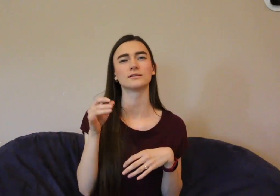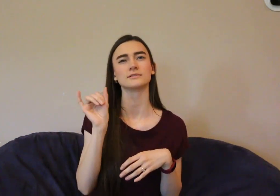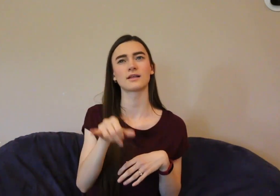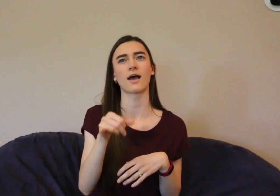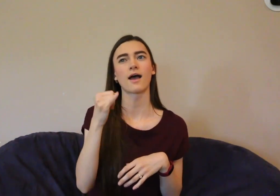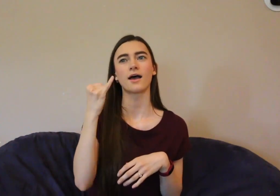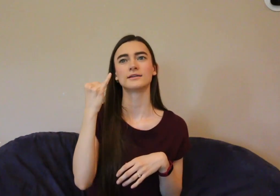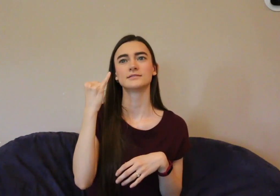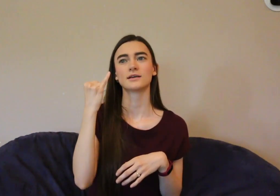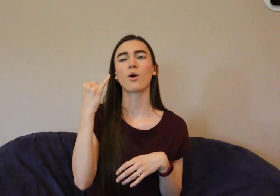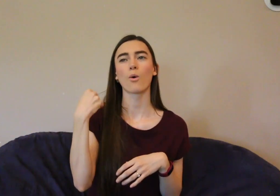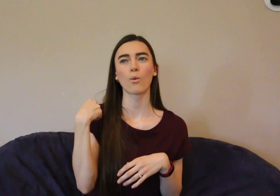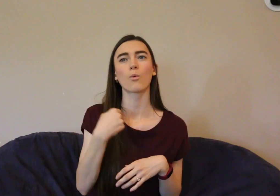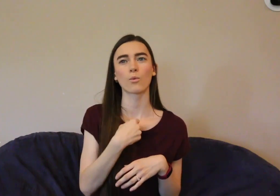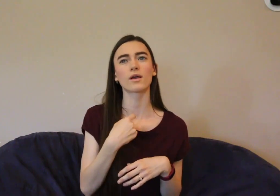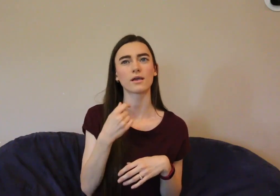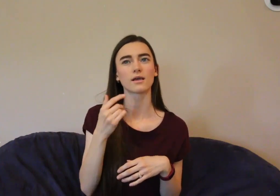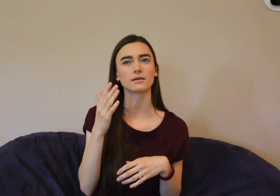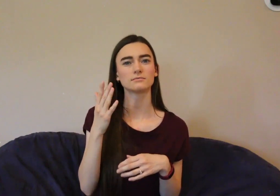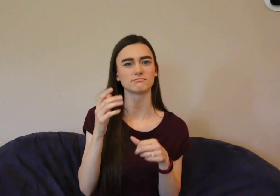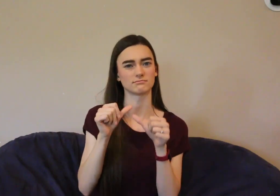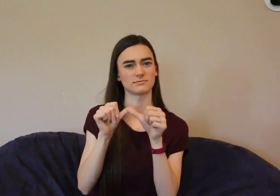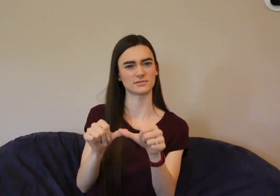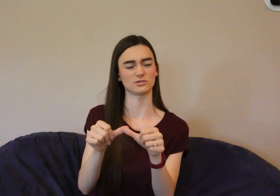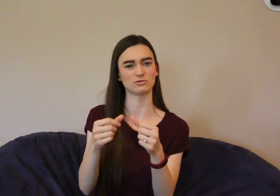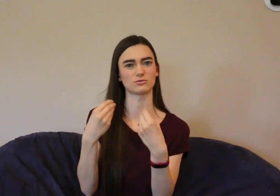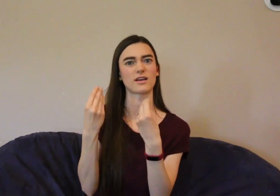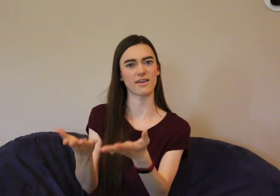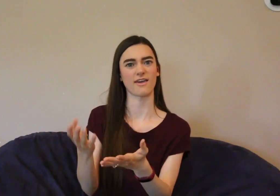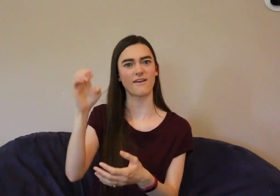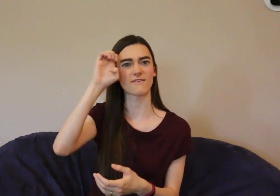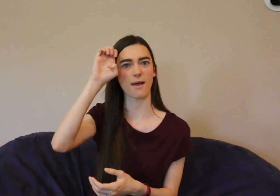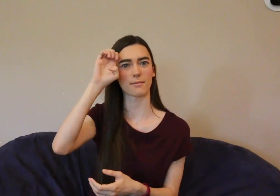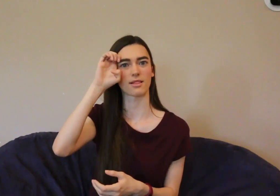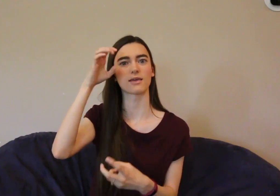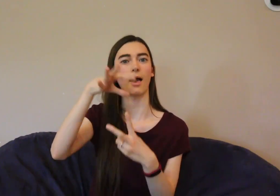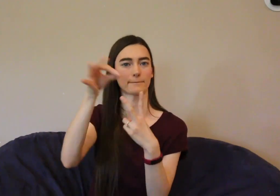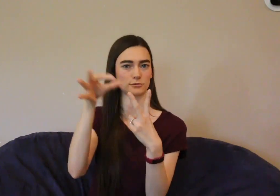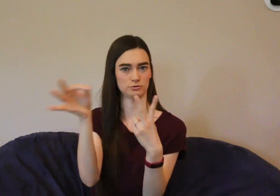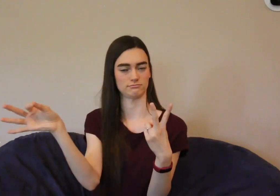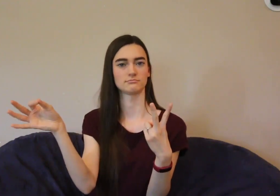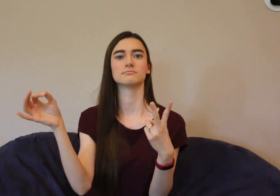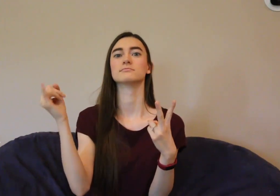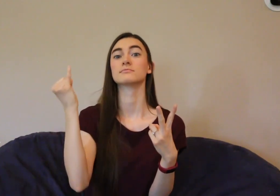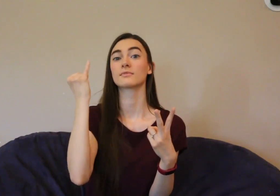Their decision was that we will continue to give Emilee the option.